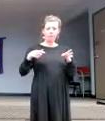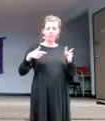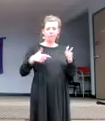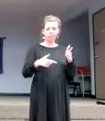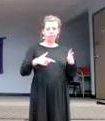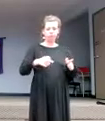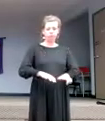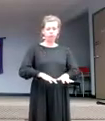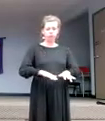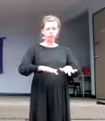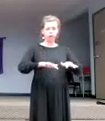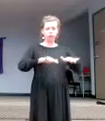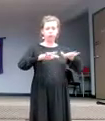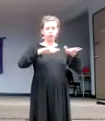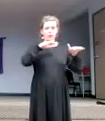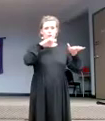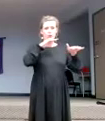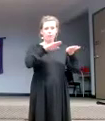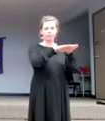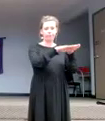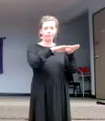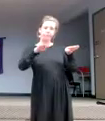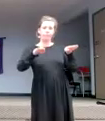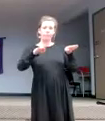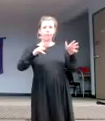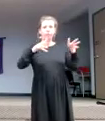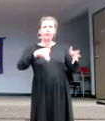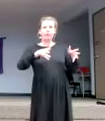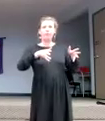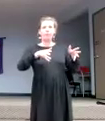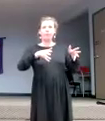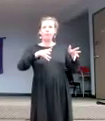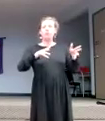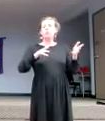it's filled up. So the county's primary function and destruction of a septic tank which includes